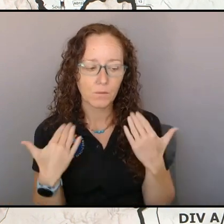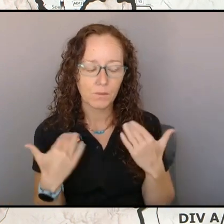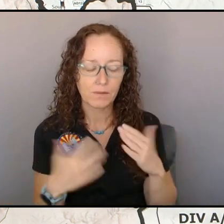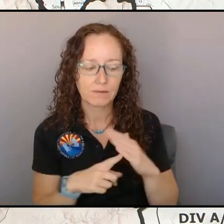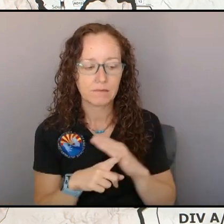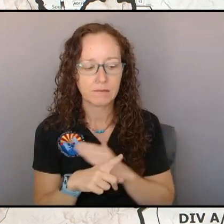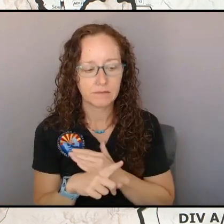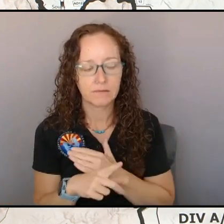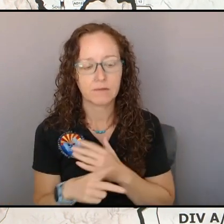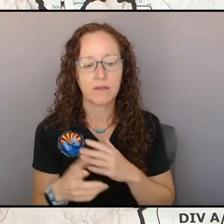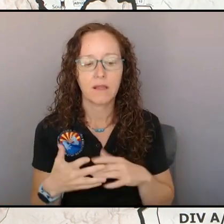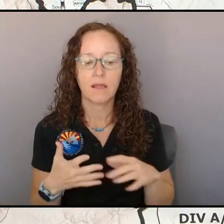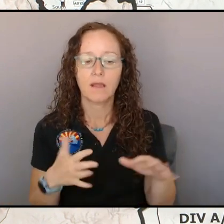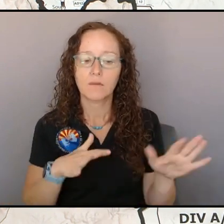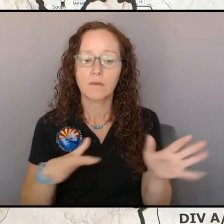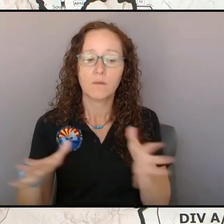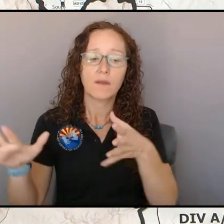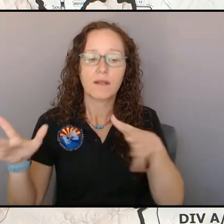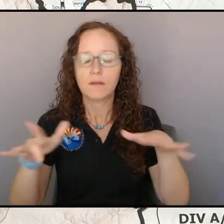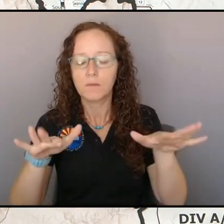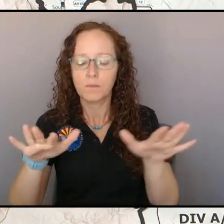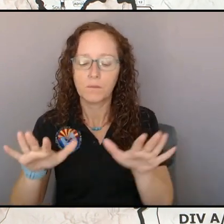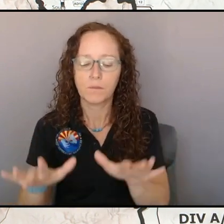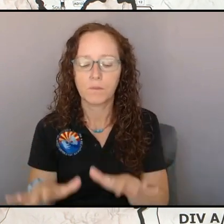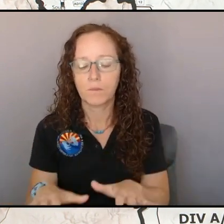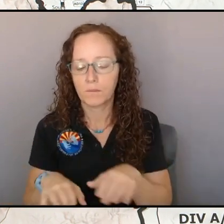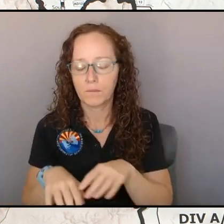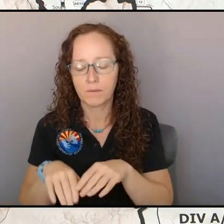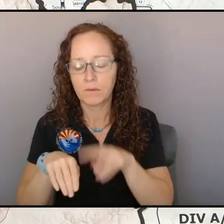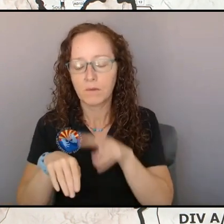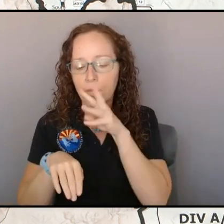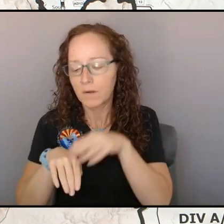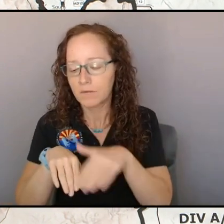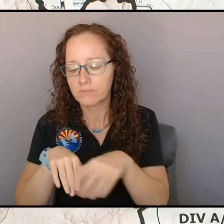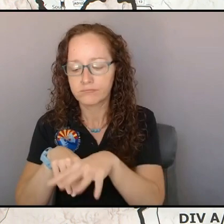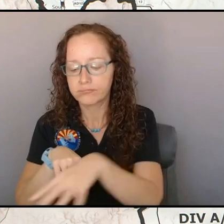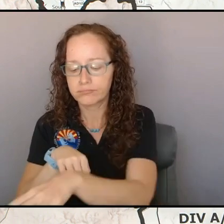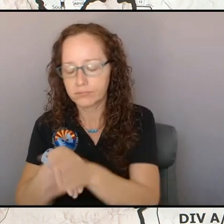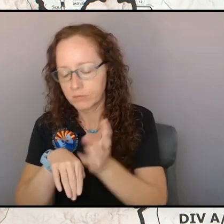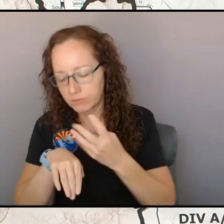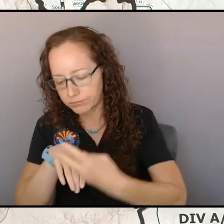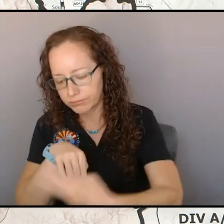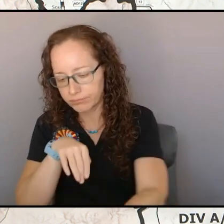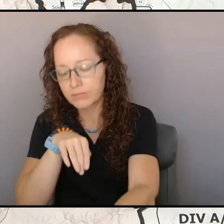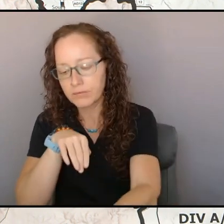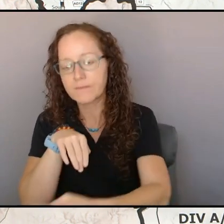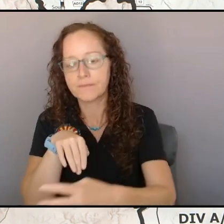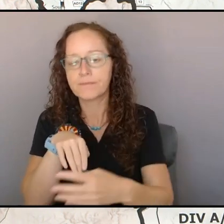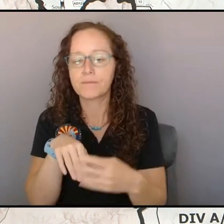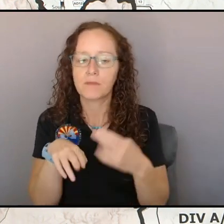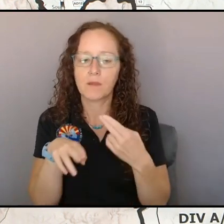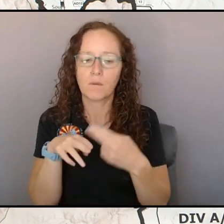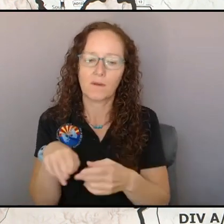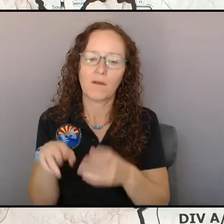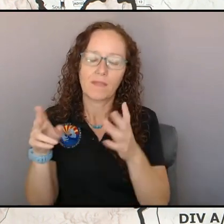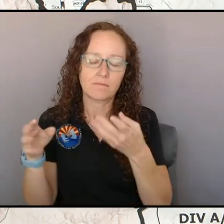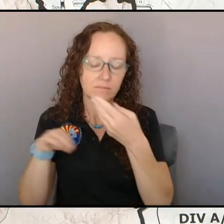call that downslope or down canyon. As the day heats up, we start to get those thermals, that radiant heat coming off